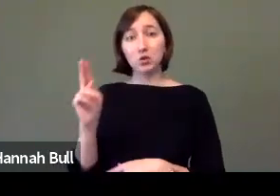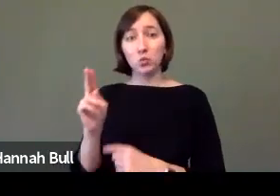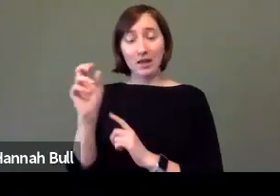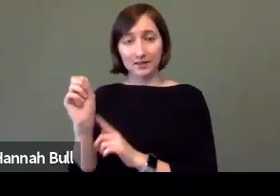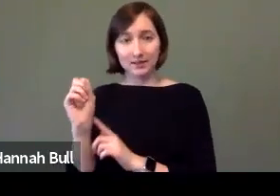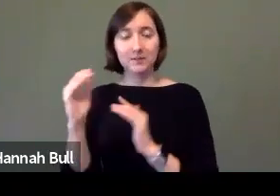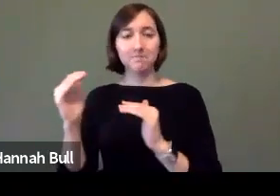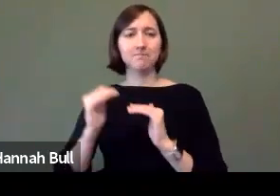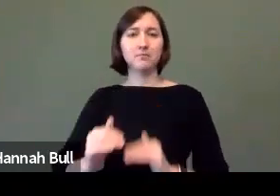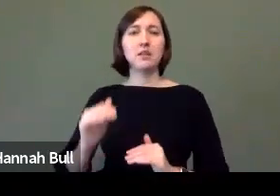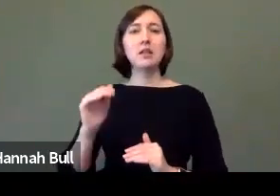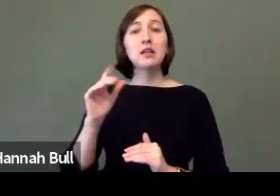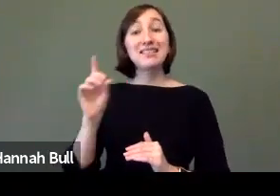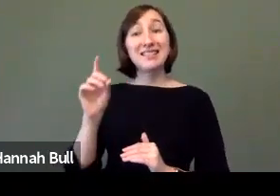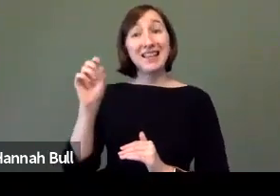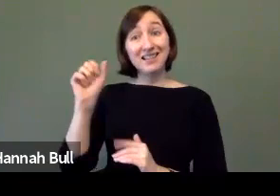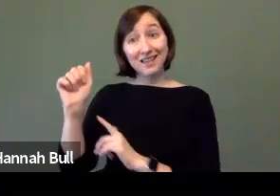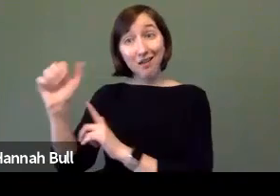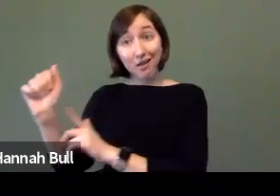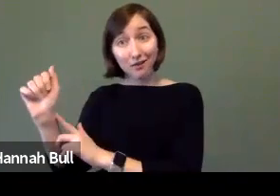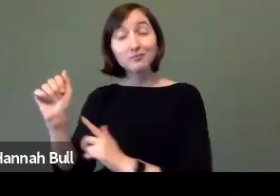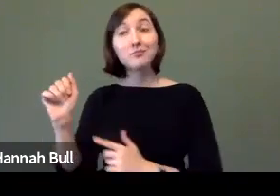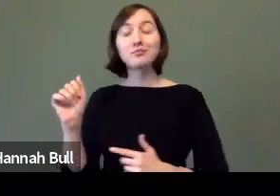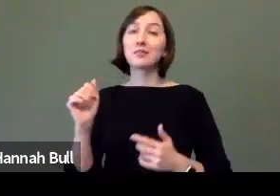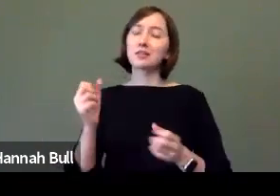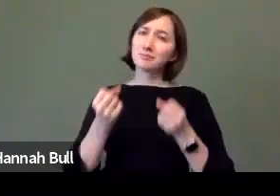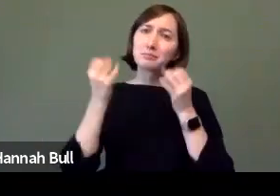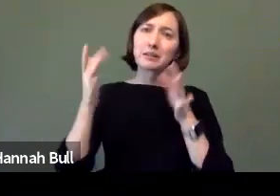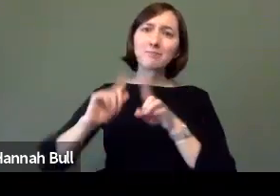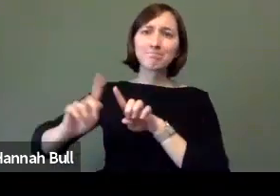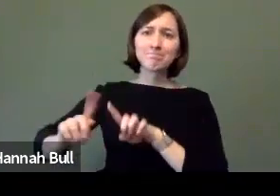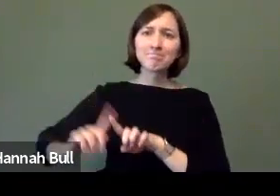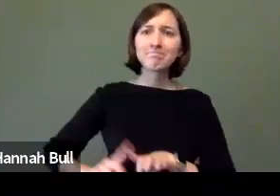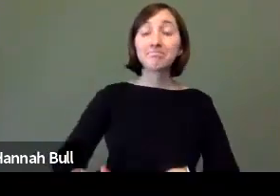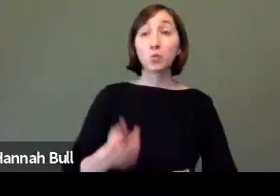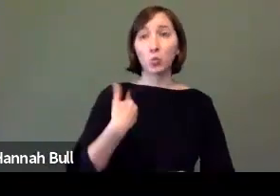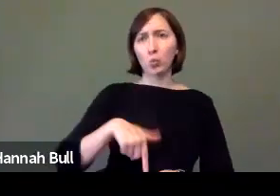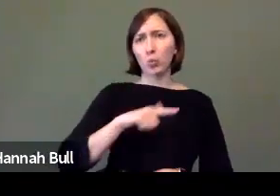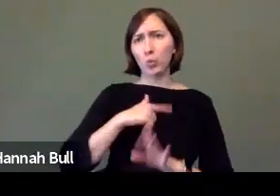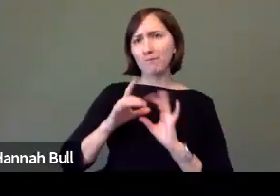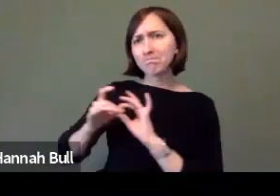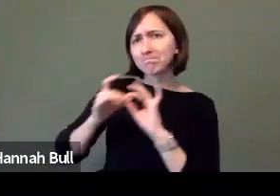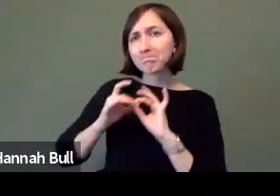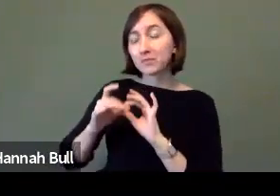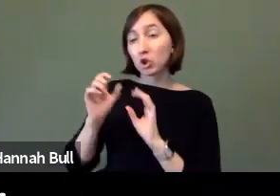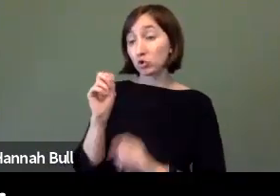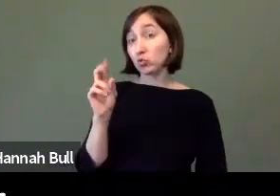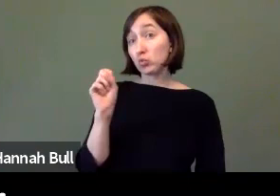We have come together, and Susanna and Kate were some of the master minds of our COVID-19